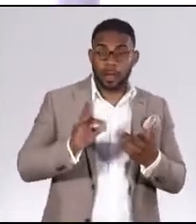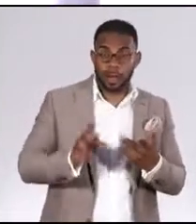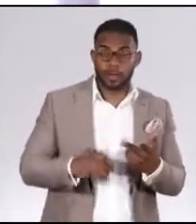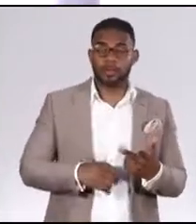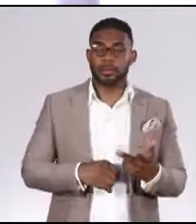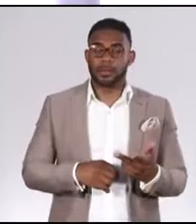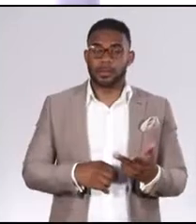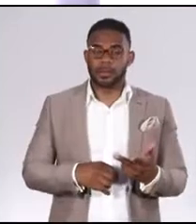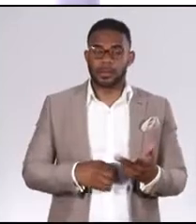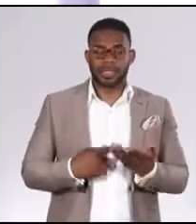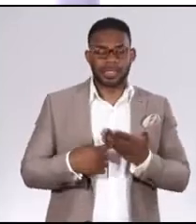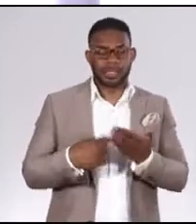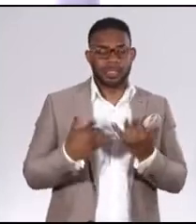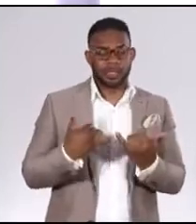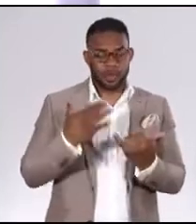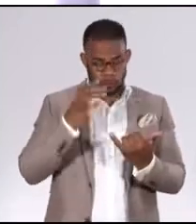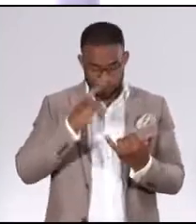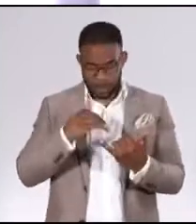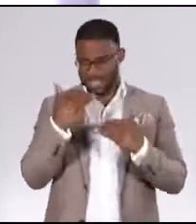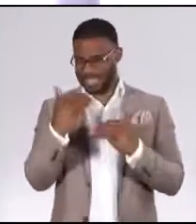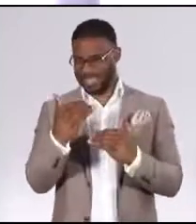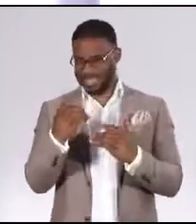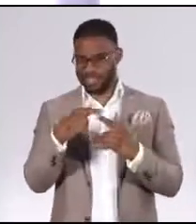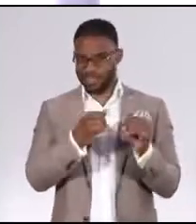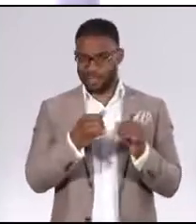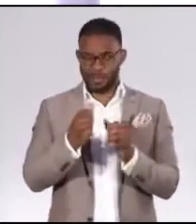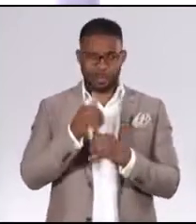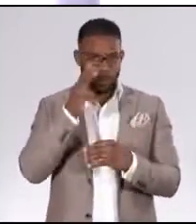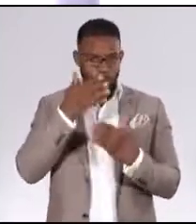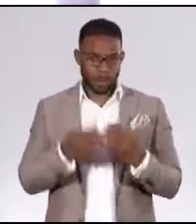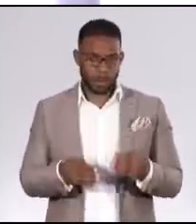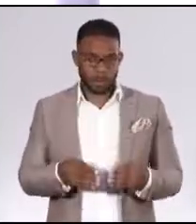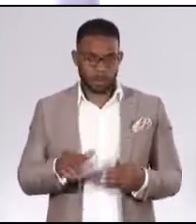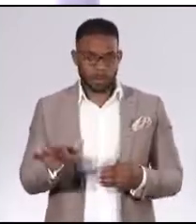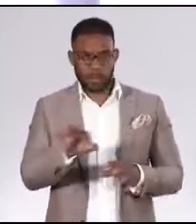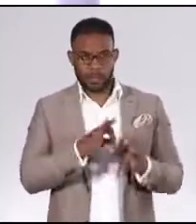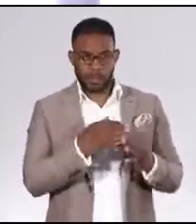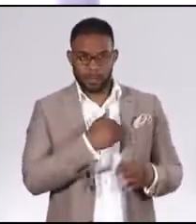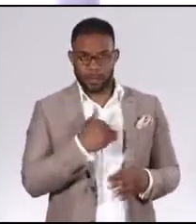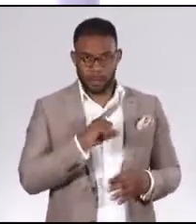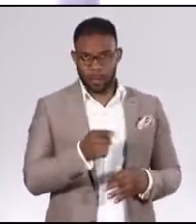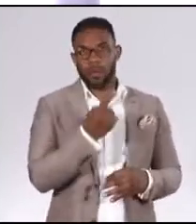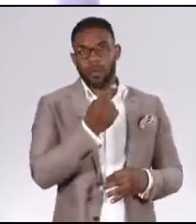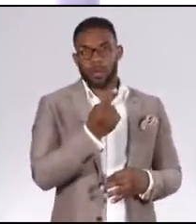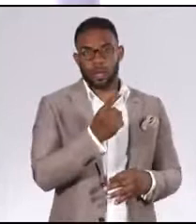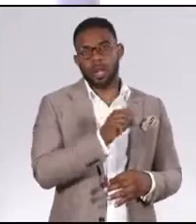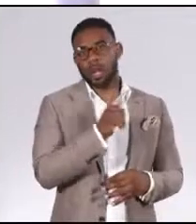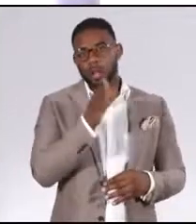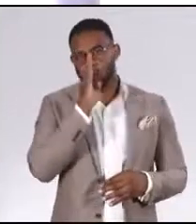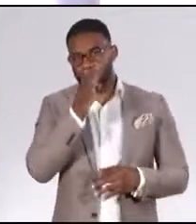The discussion today will be limited to individuals with hearing loss and their family members. And other direct caregivers, only.